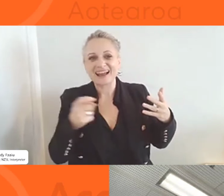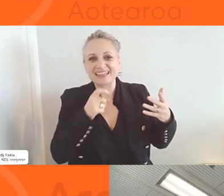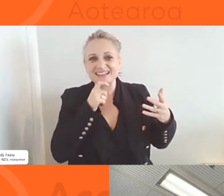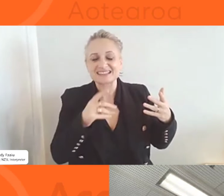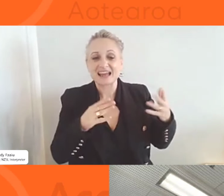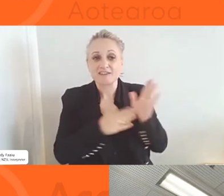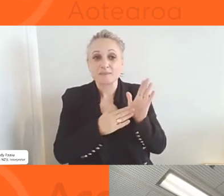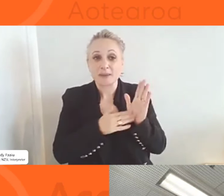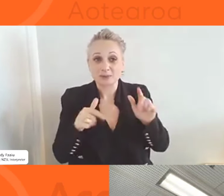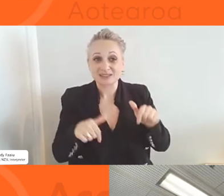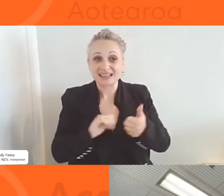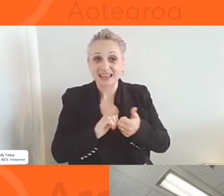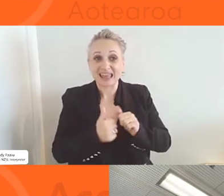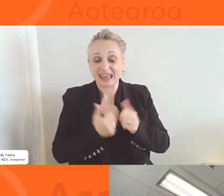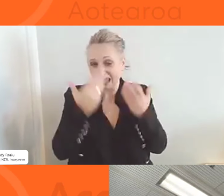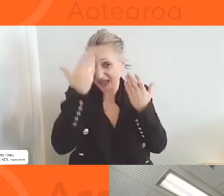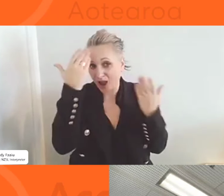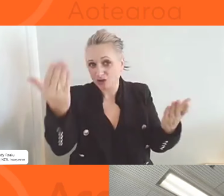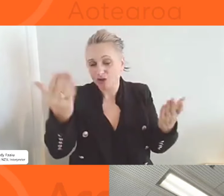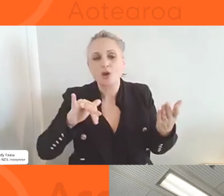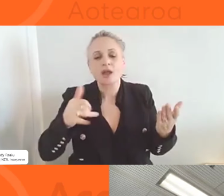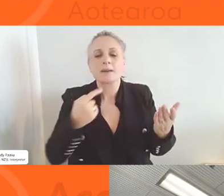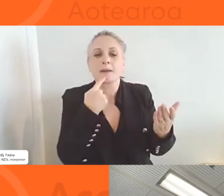exactly the same thing, thinking about as an architecture urban